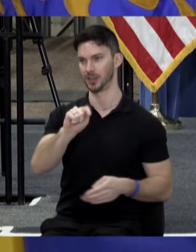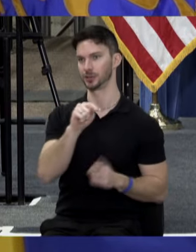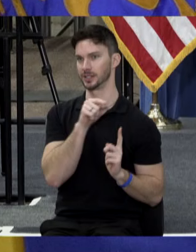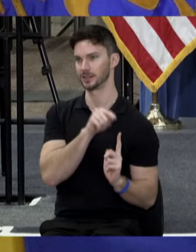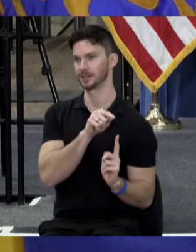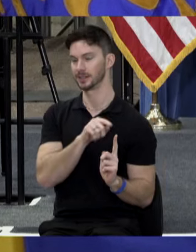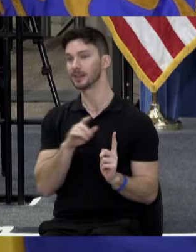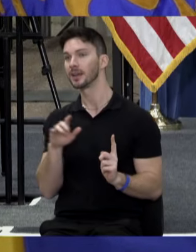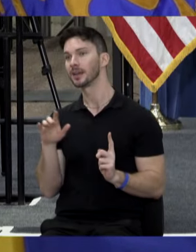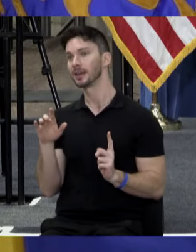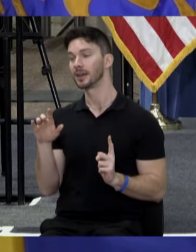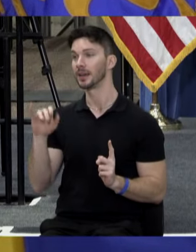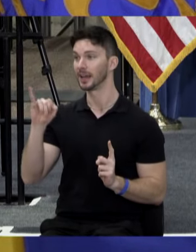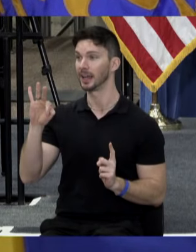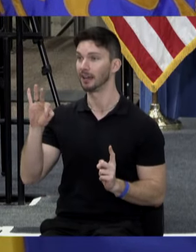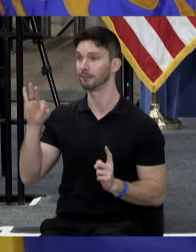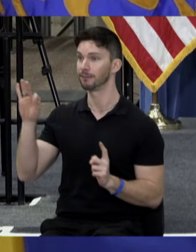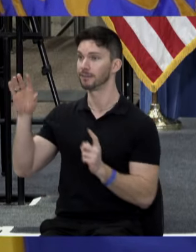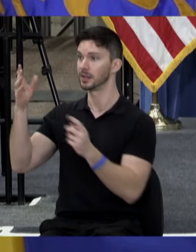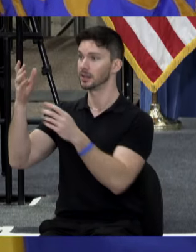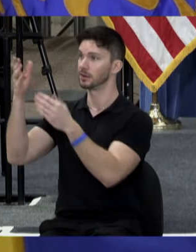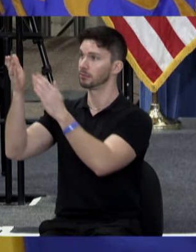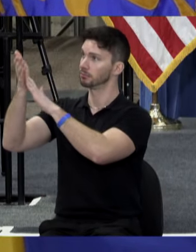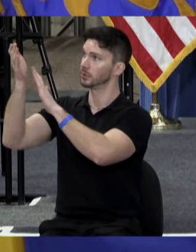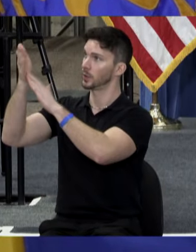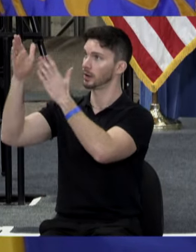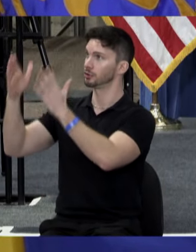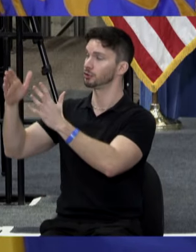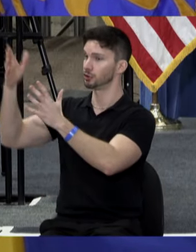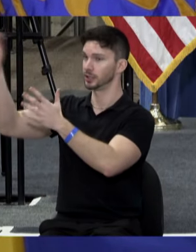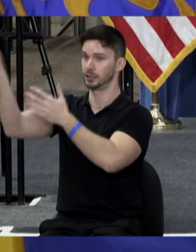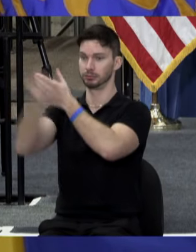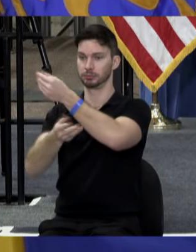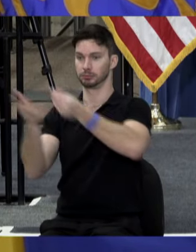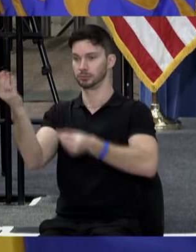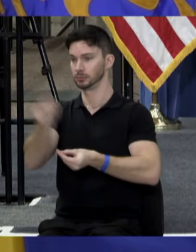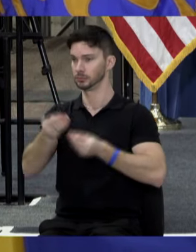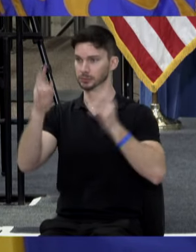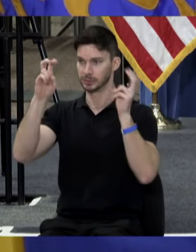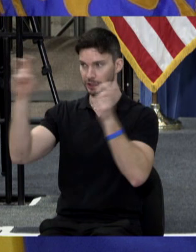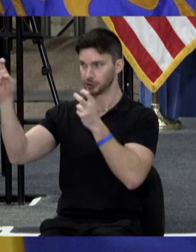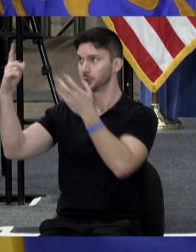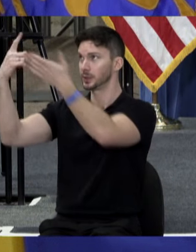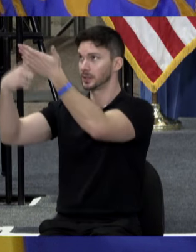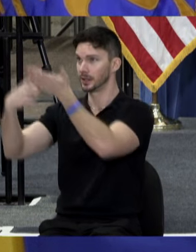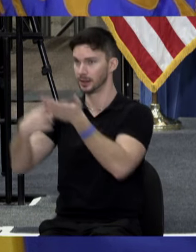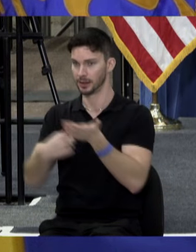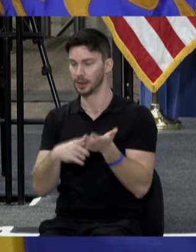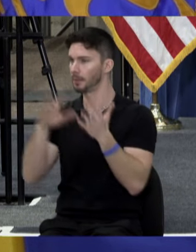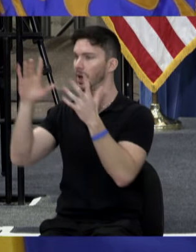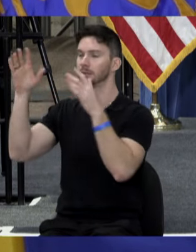If the bureaucrats can bring the arguments forward, that's fine and understand -- but the final drive needs to be of everyone